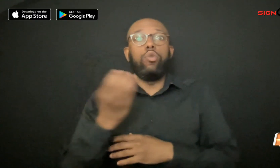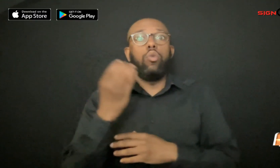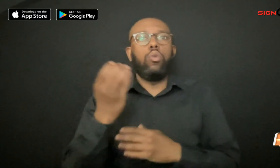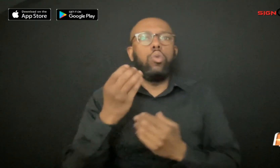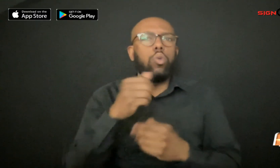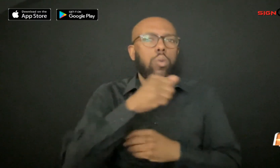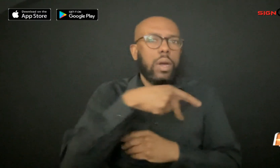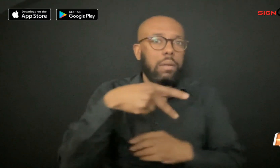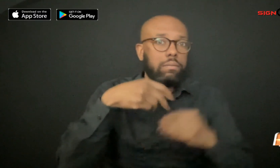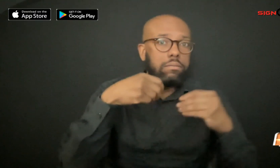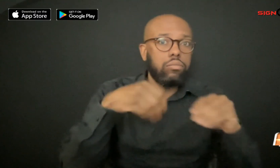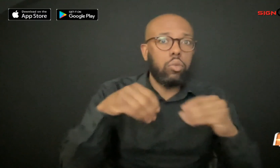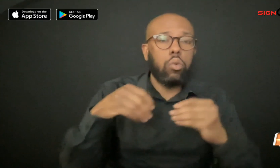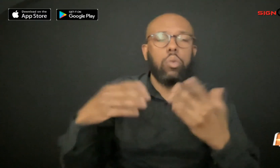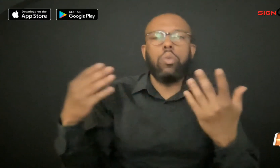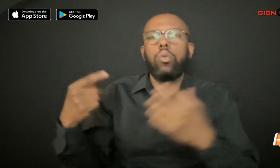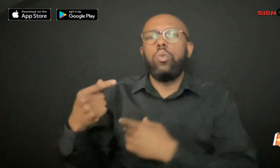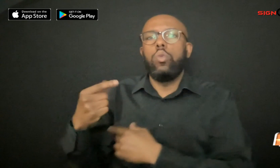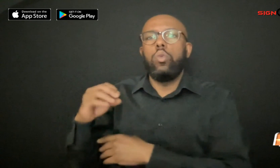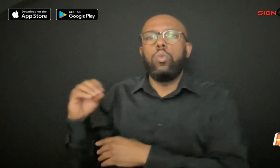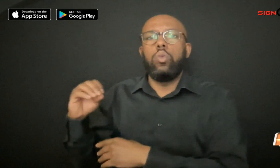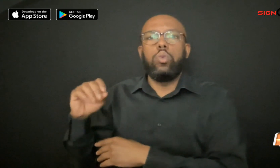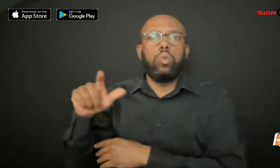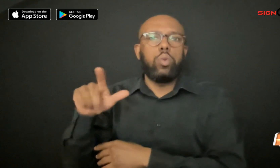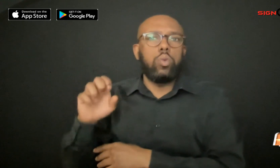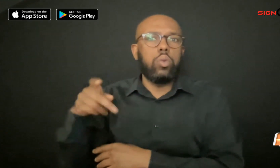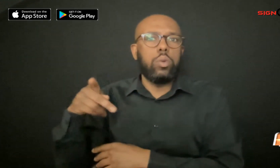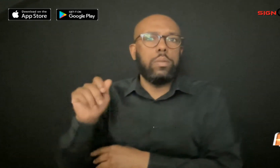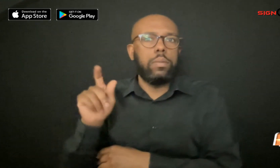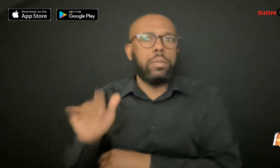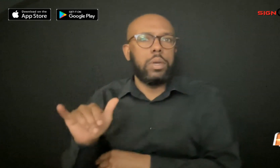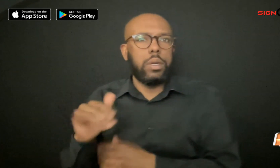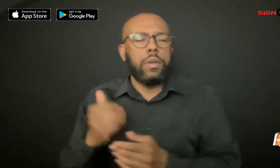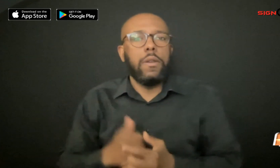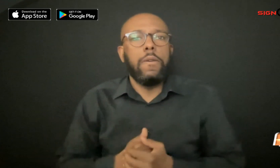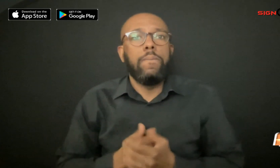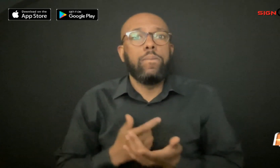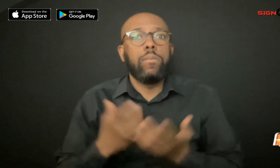download the Sign1News app by heading to the app store or Google play store on your smart phone